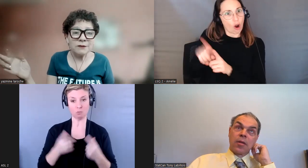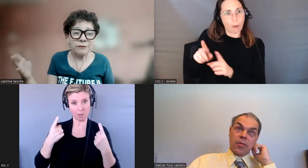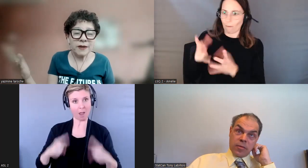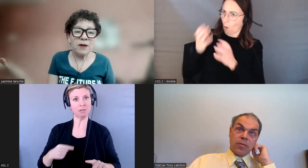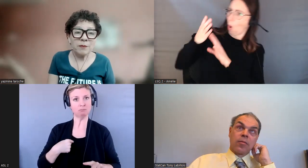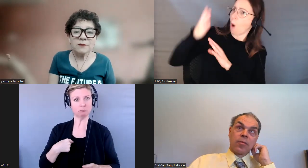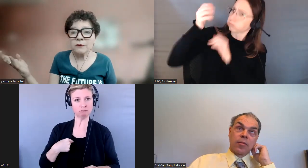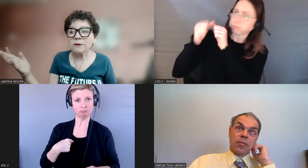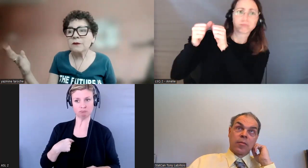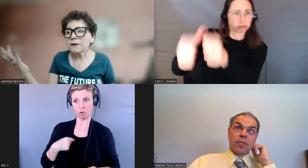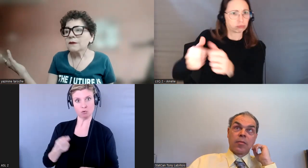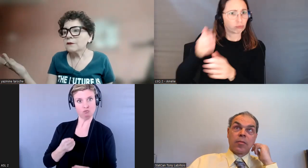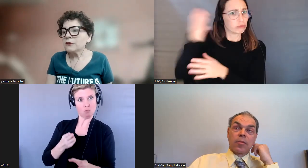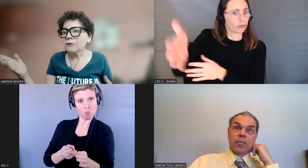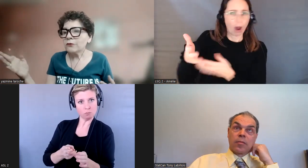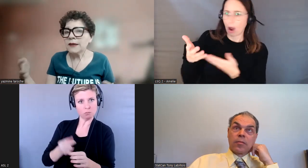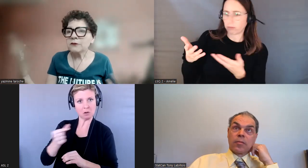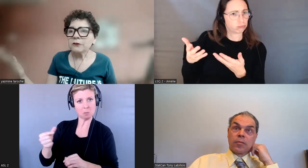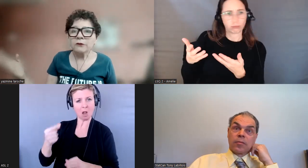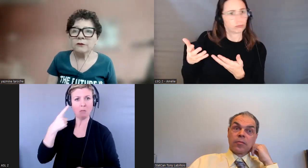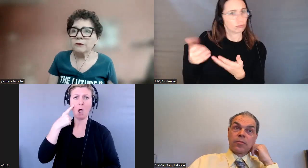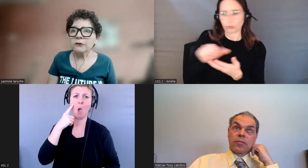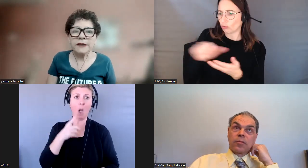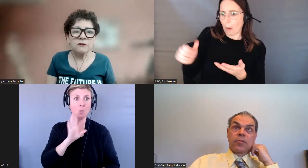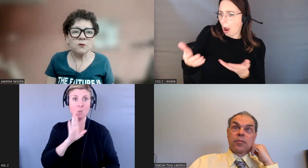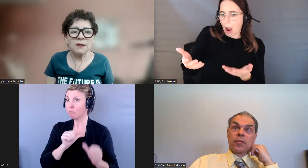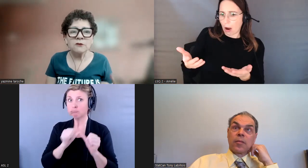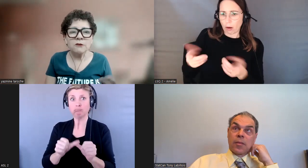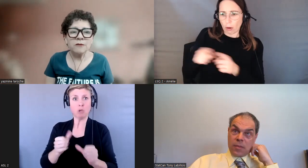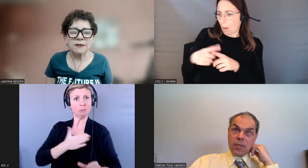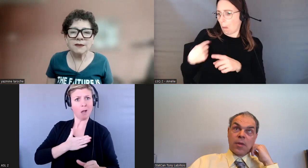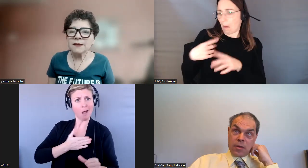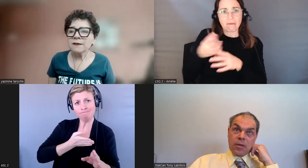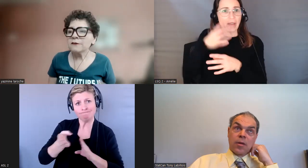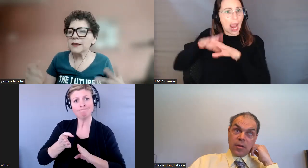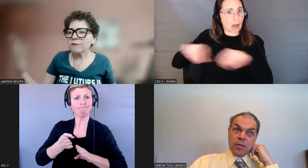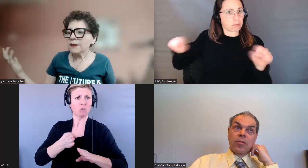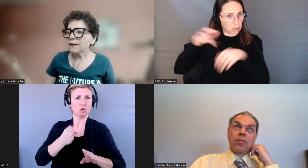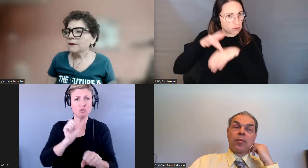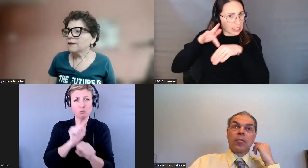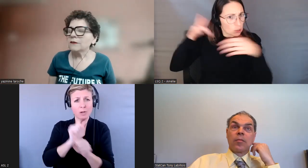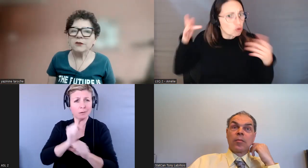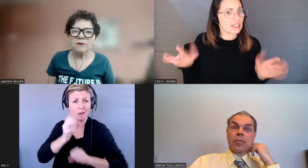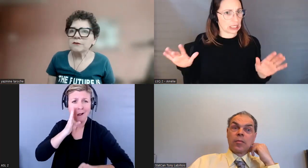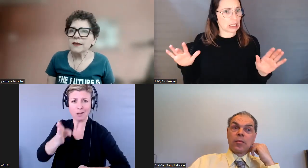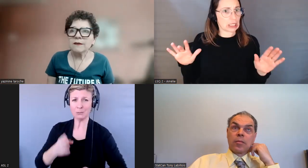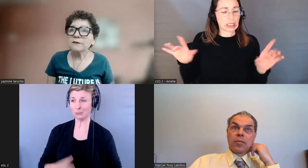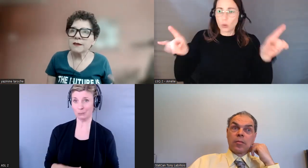of making a career out of it it was really because I came from a university I was a graduate